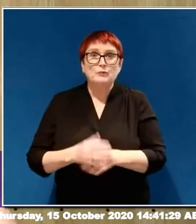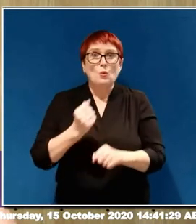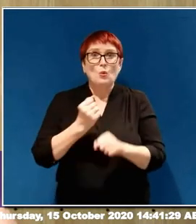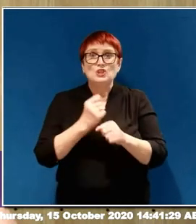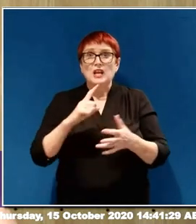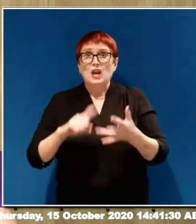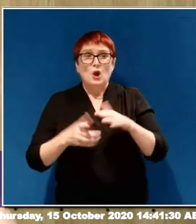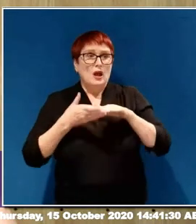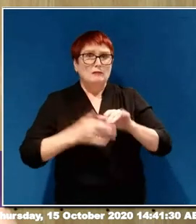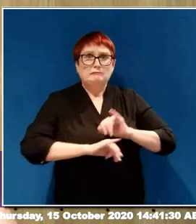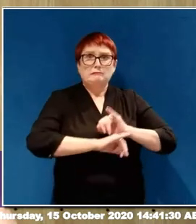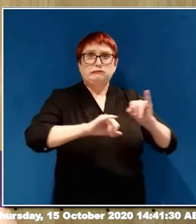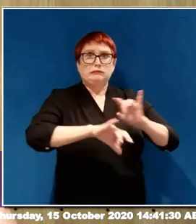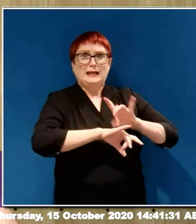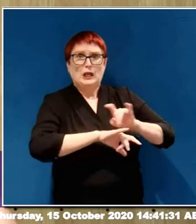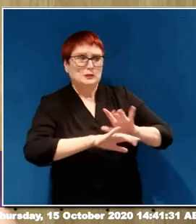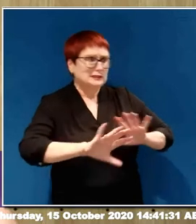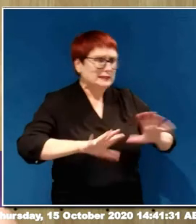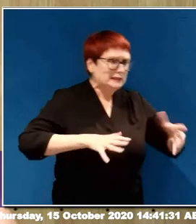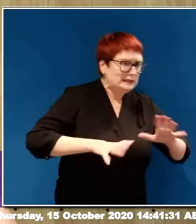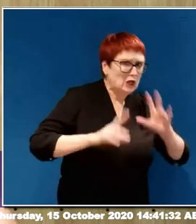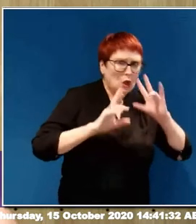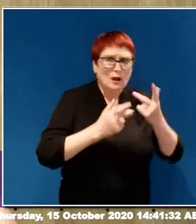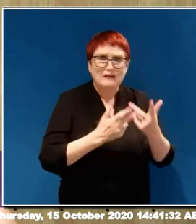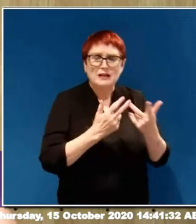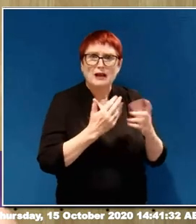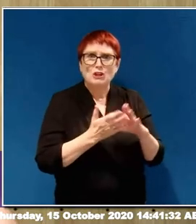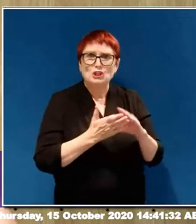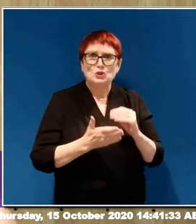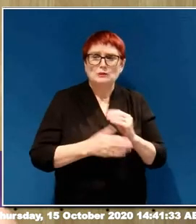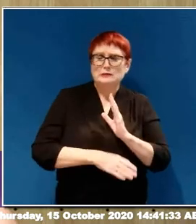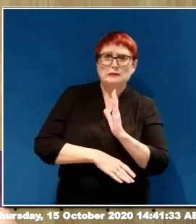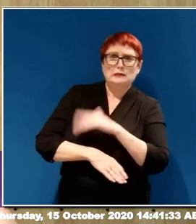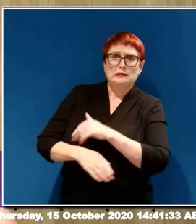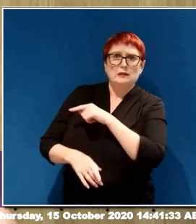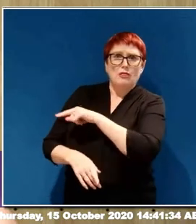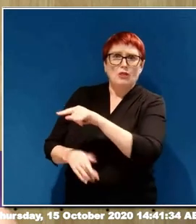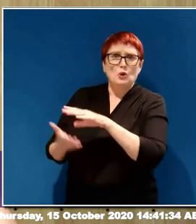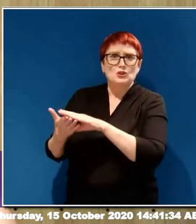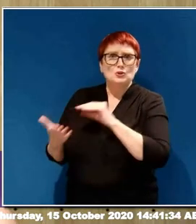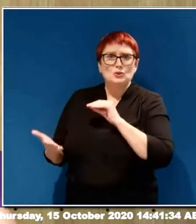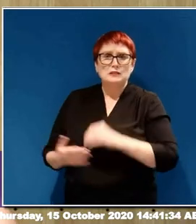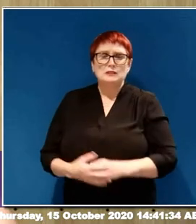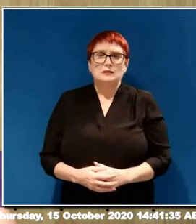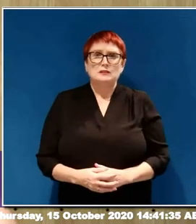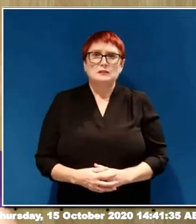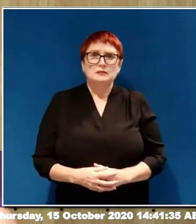And so that - those students would have complex needs that would never be met,